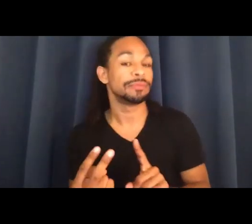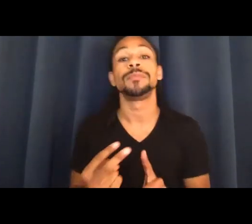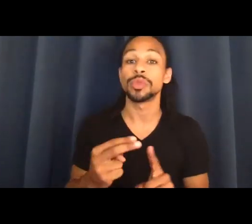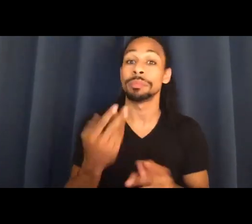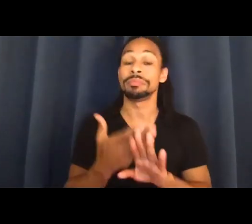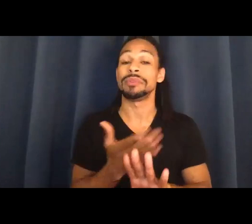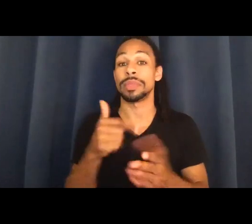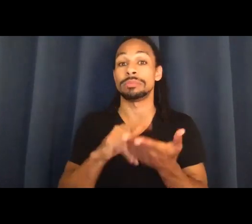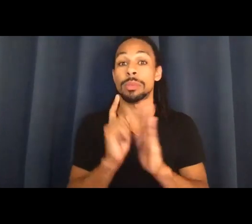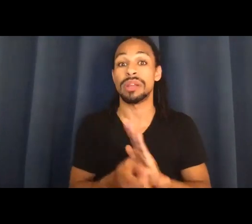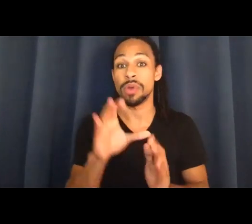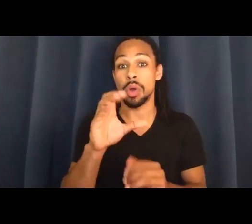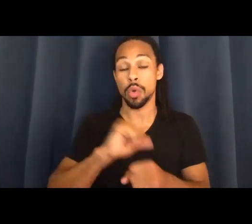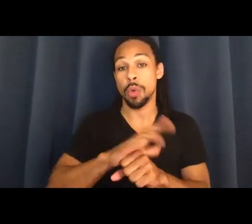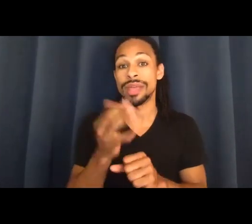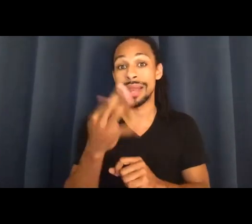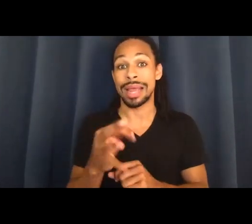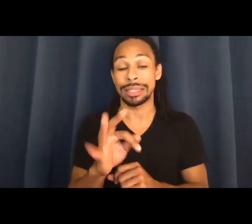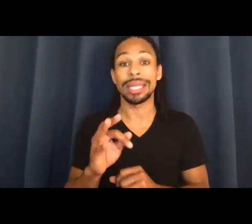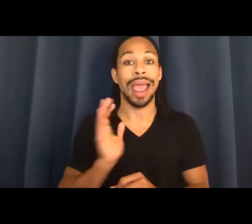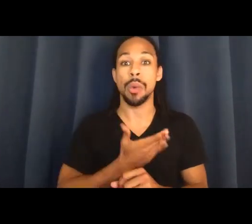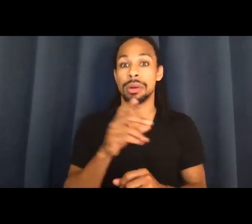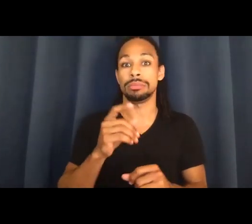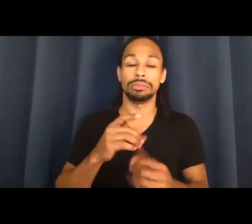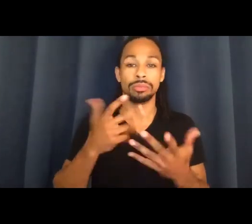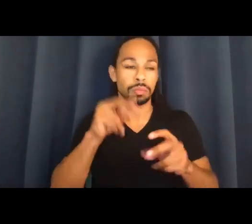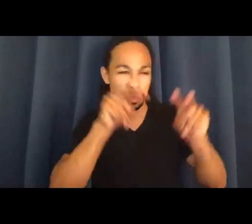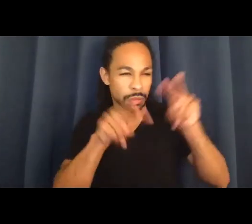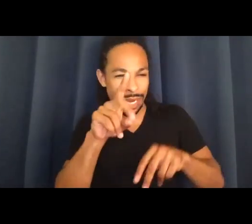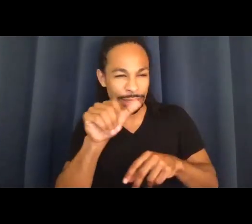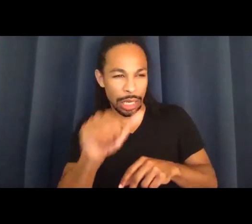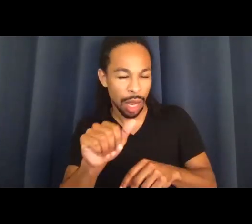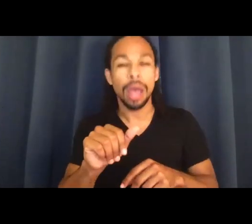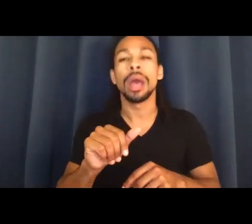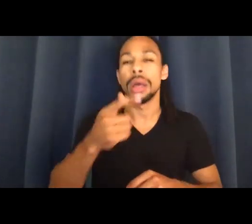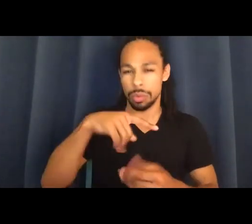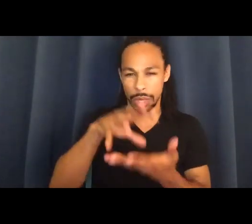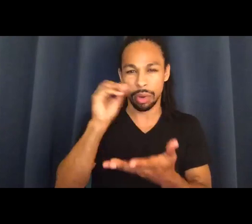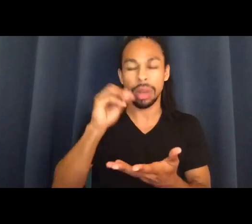qualitative data shows touring economies were not as lucrative as they were previously.